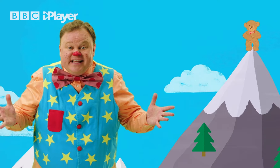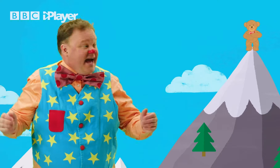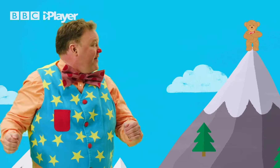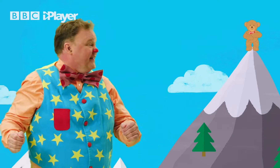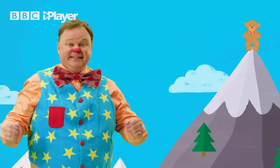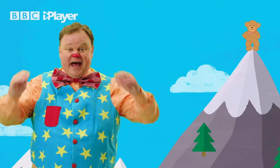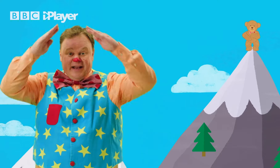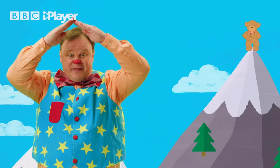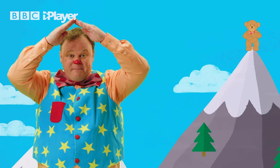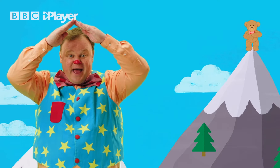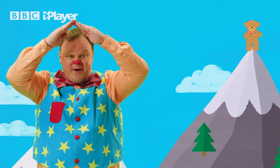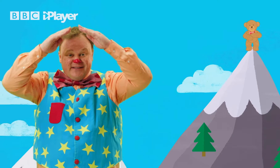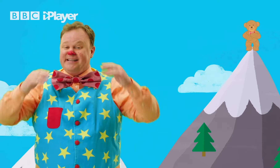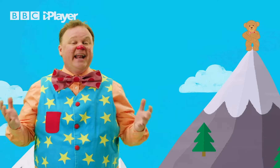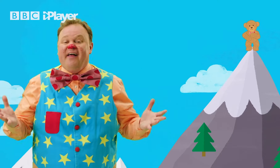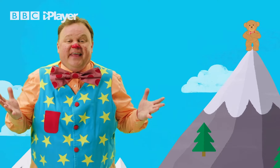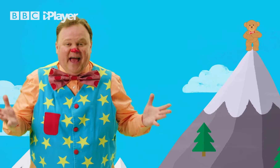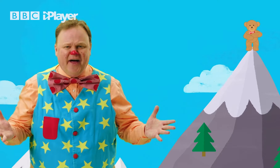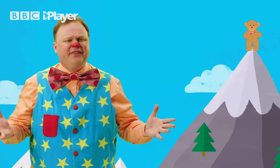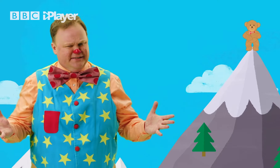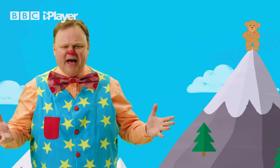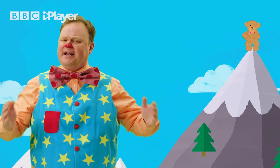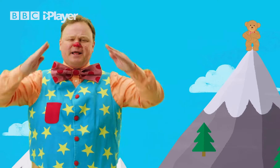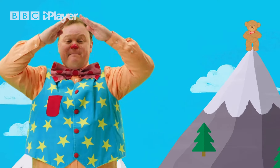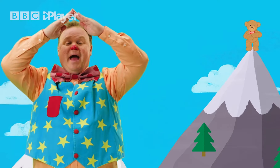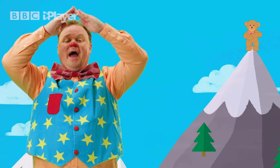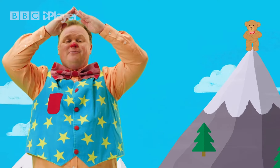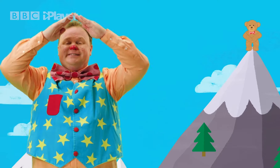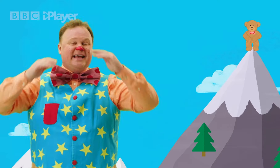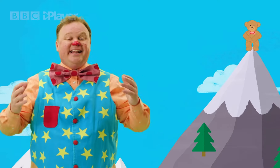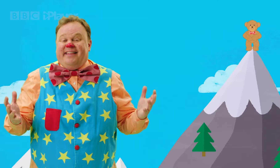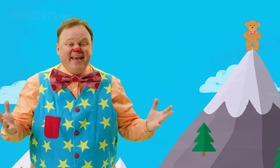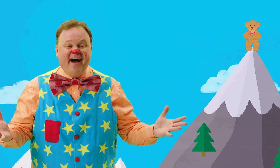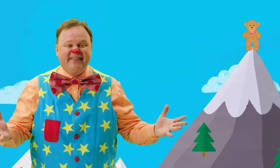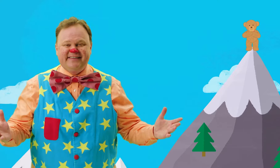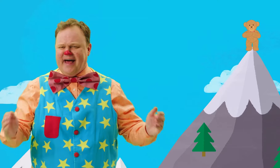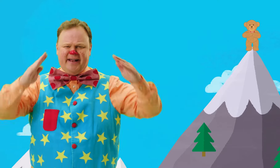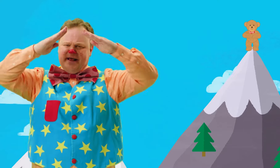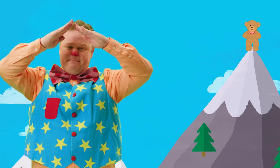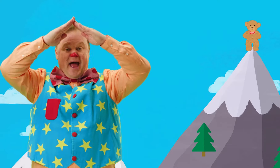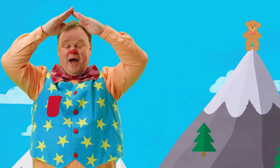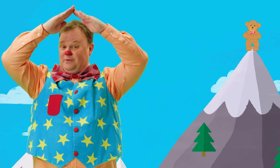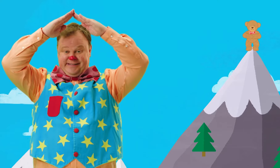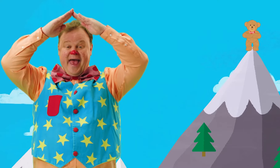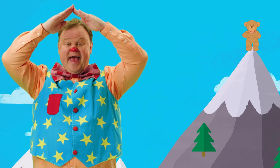the other side of the mountain the other side of the mountain the other side of the mountain